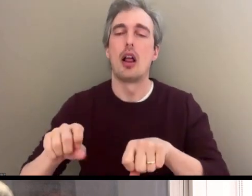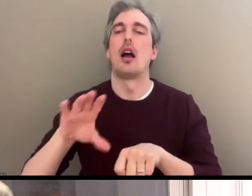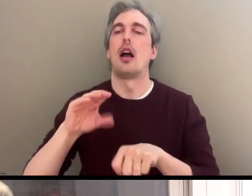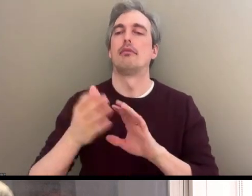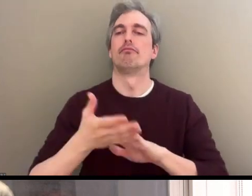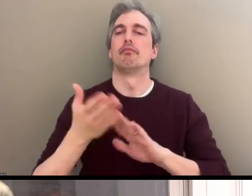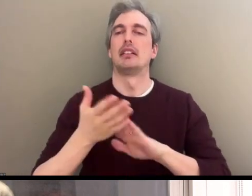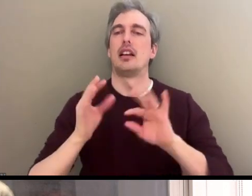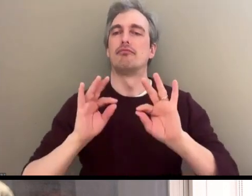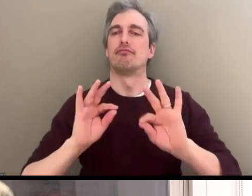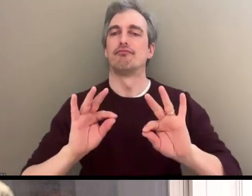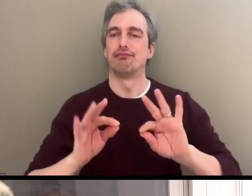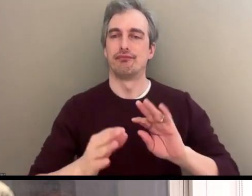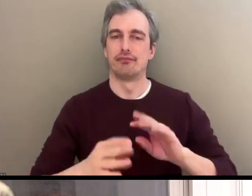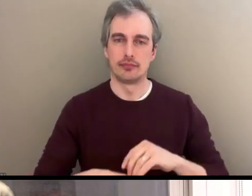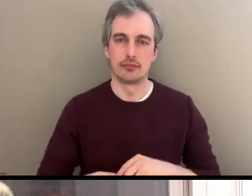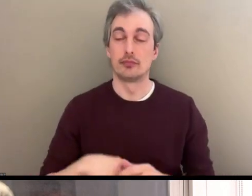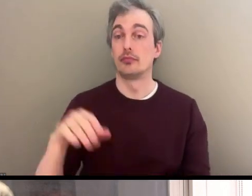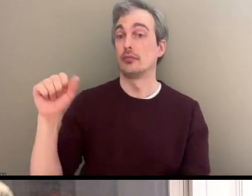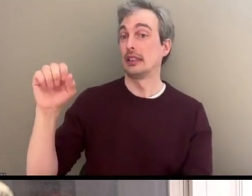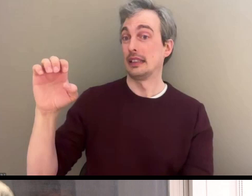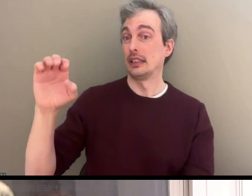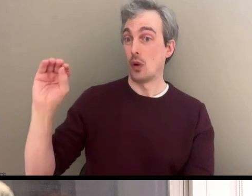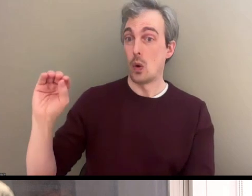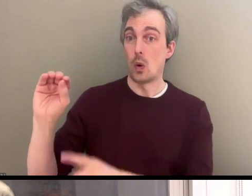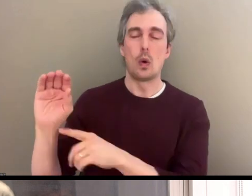It evaluates how well your site is optimized for search engines.